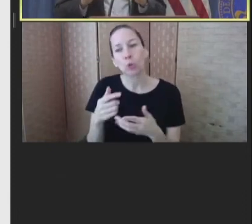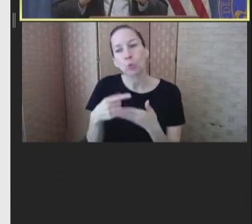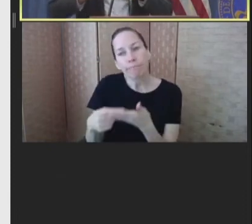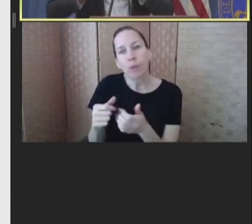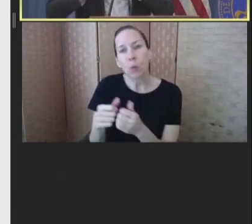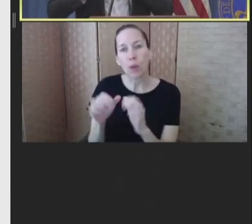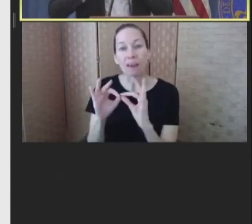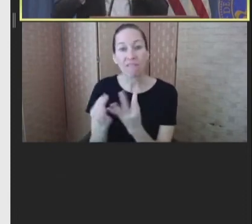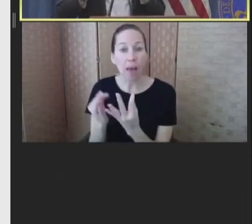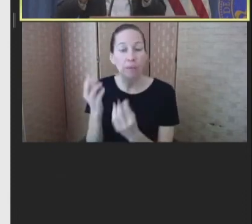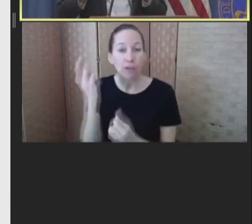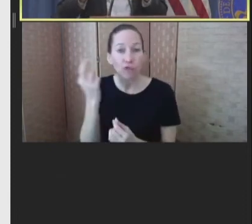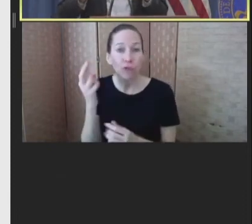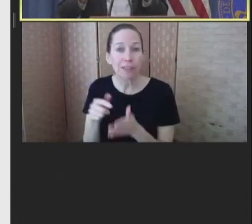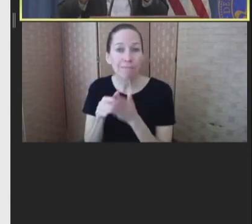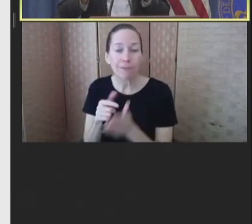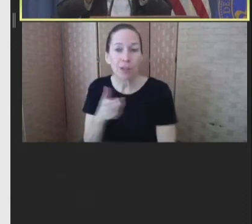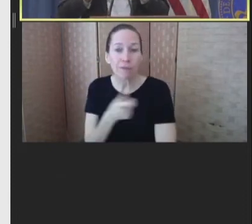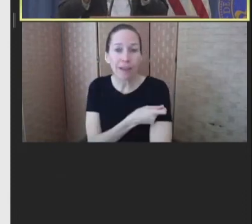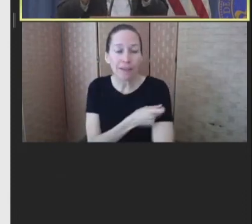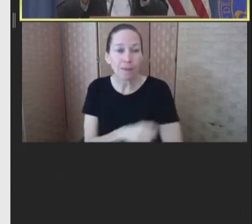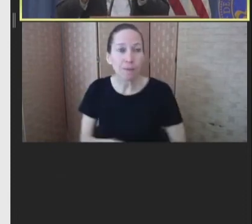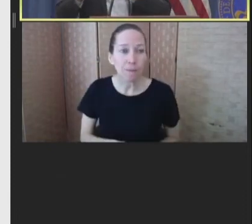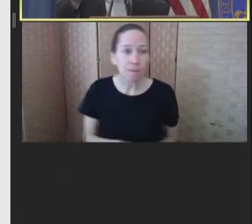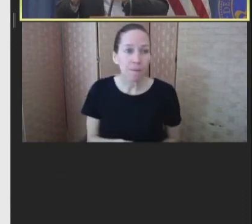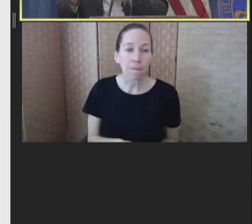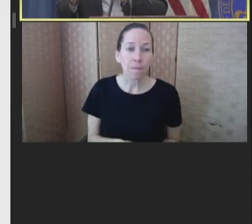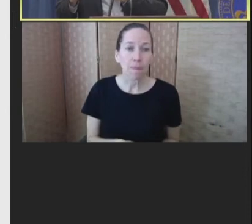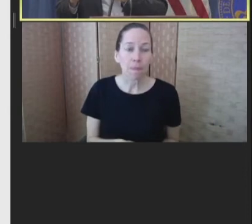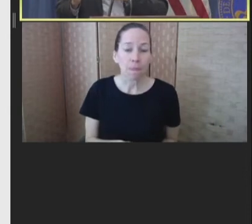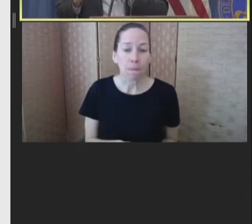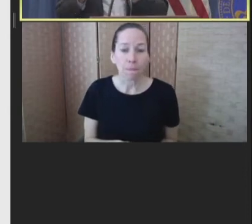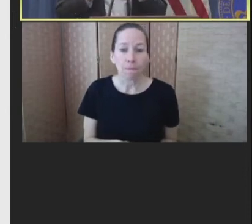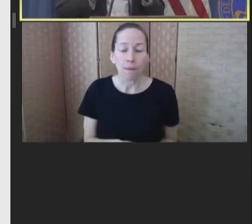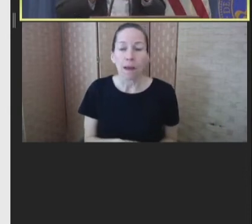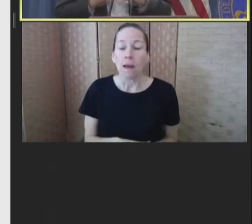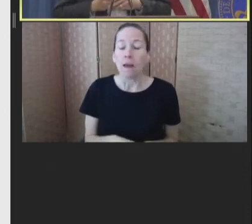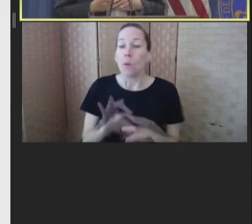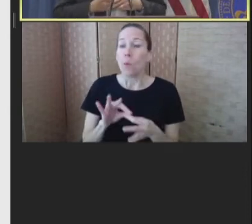it's the most proximal influences over families, [unintelligible] thinking also in terms of access,